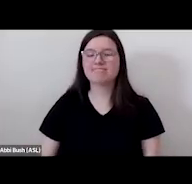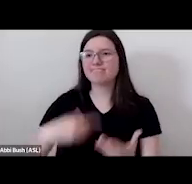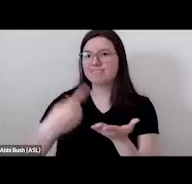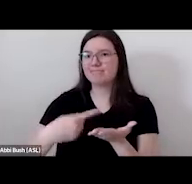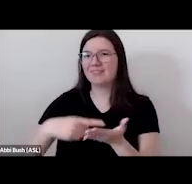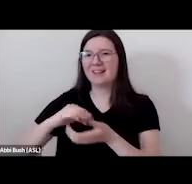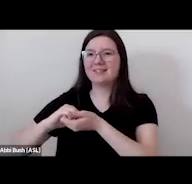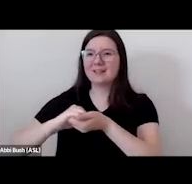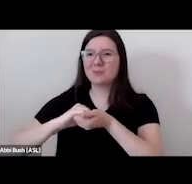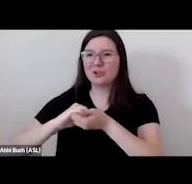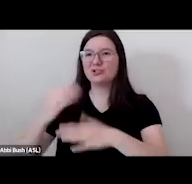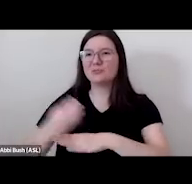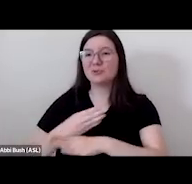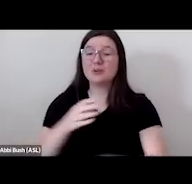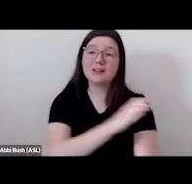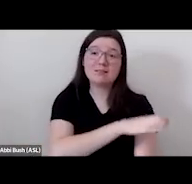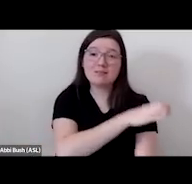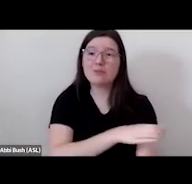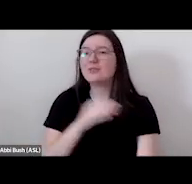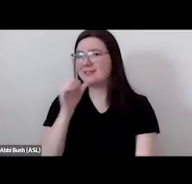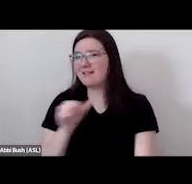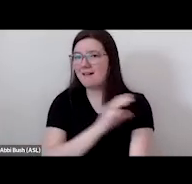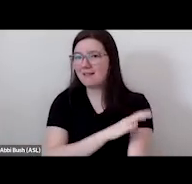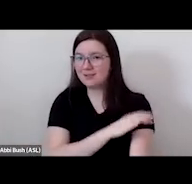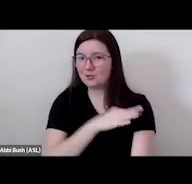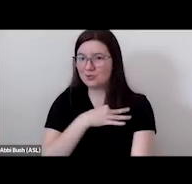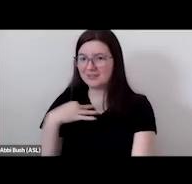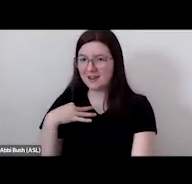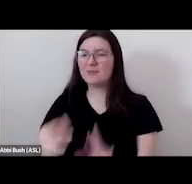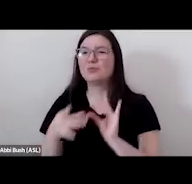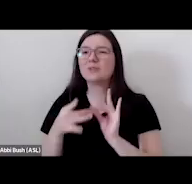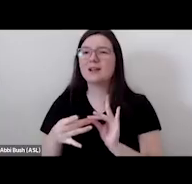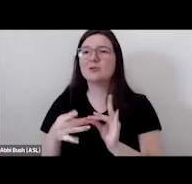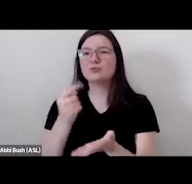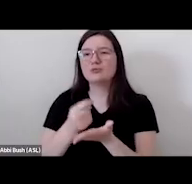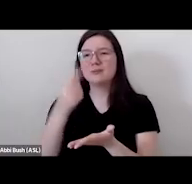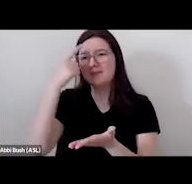between clinical and nonclinical staff in treating hoarding. And our speaker is Taylor Doan,